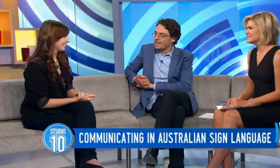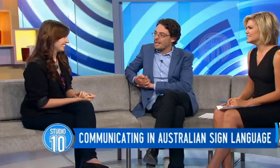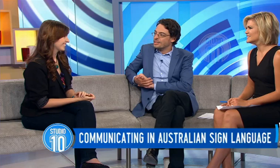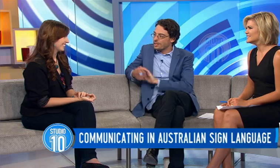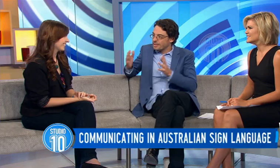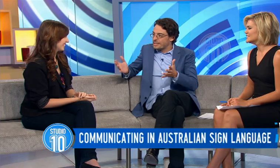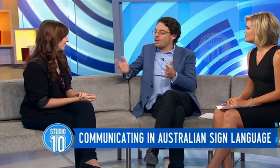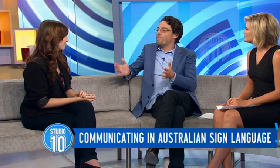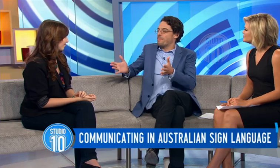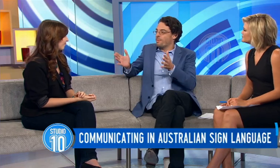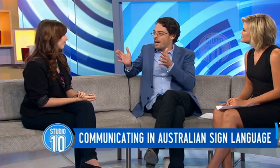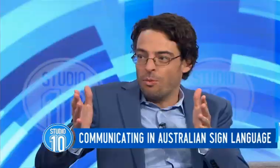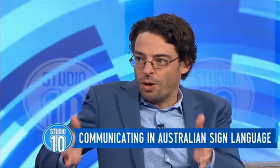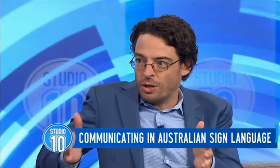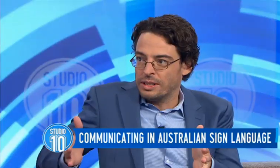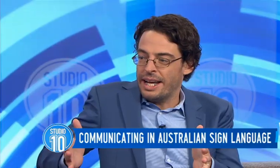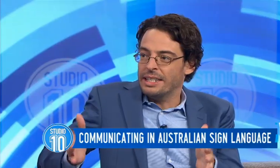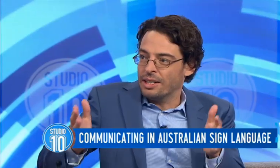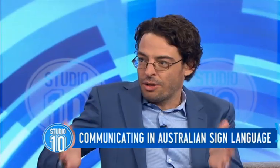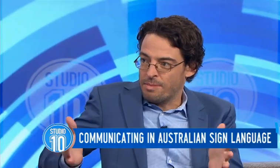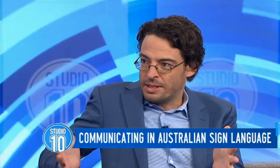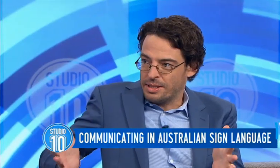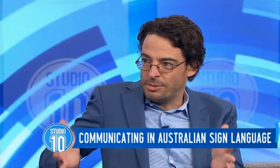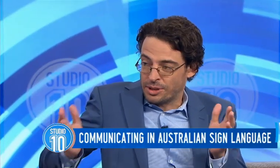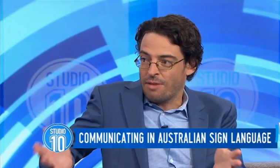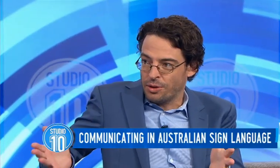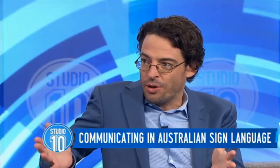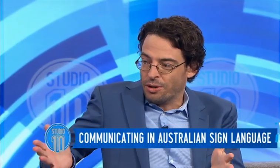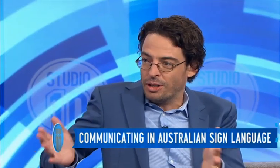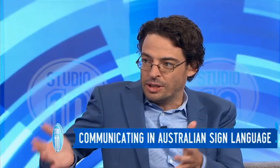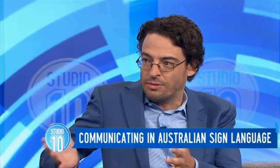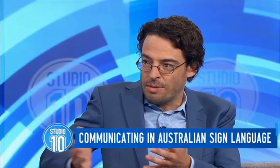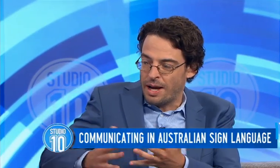So let's tell people about what Auslan is and what are the misconceptions -- I've learned a lot just from